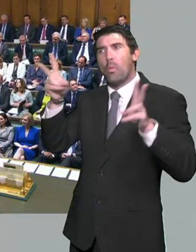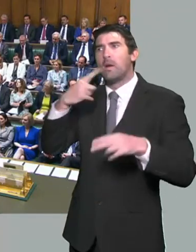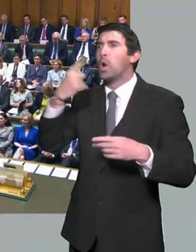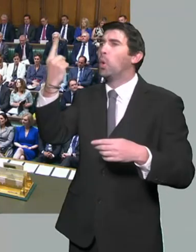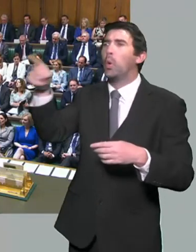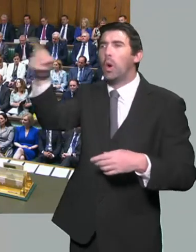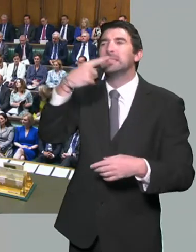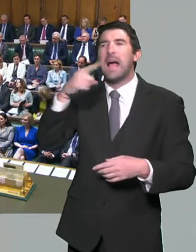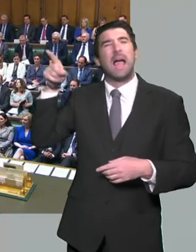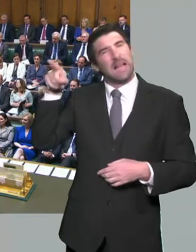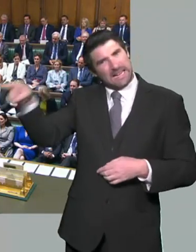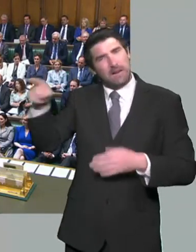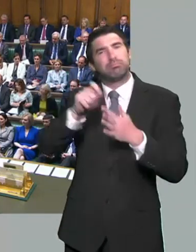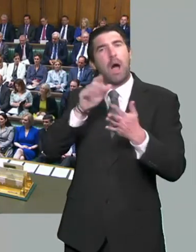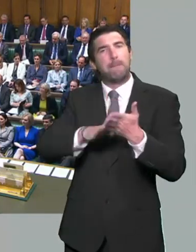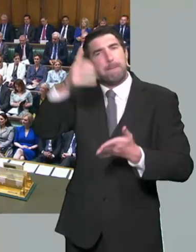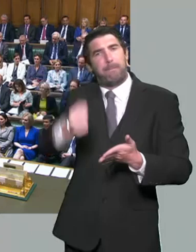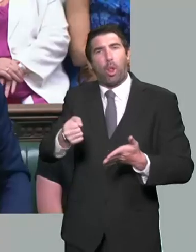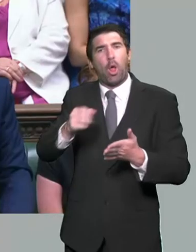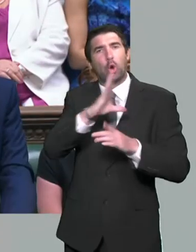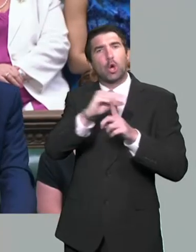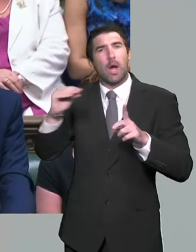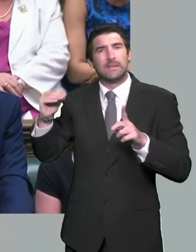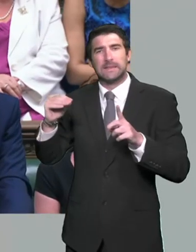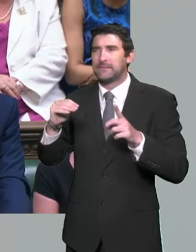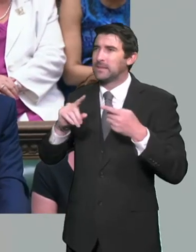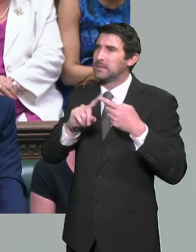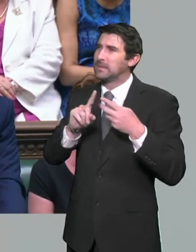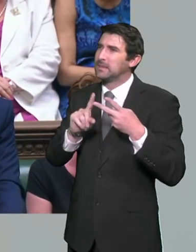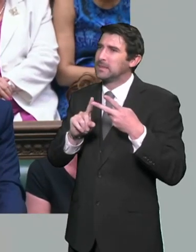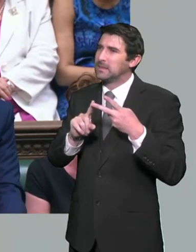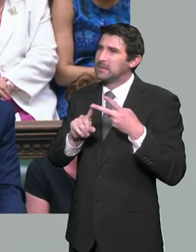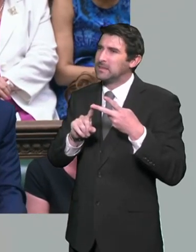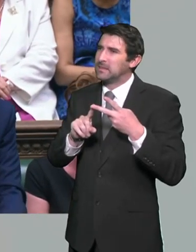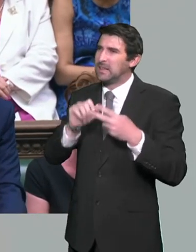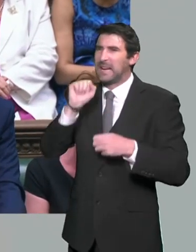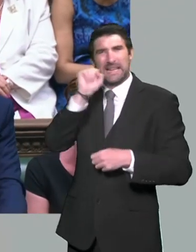Who was it who said that? “Authority is destroyed.”